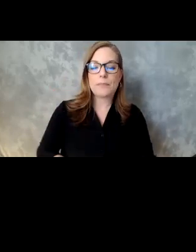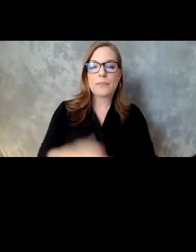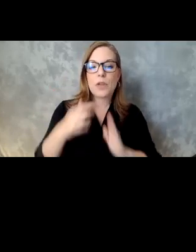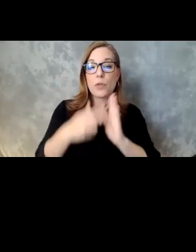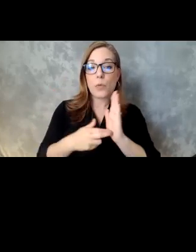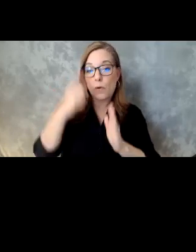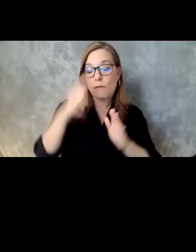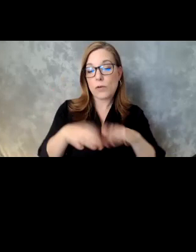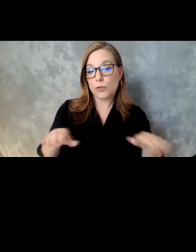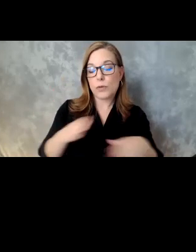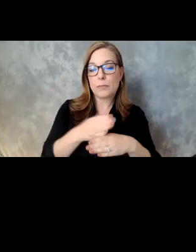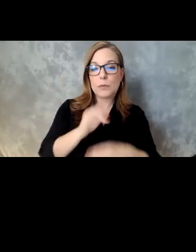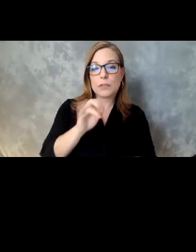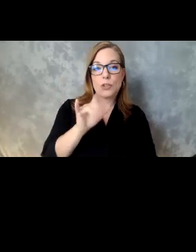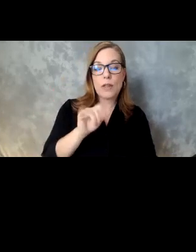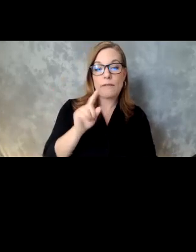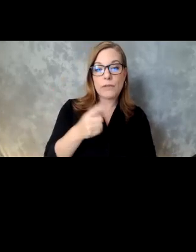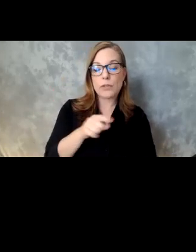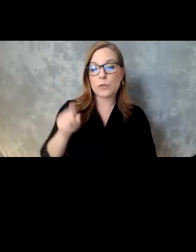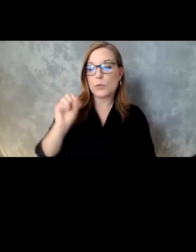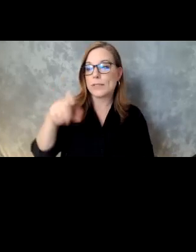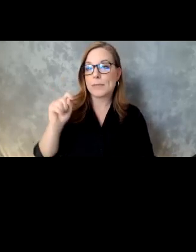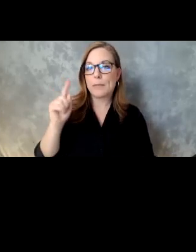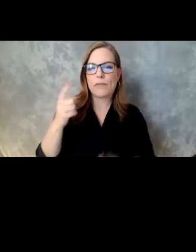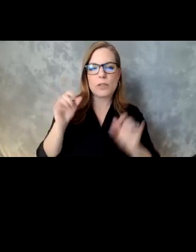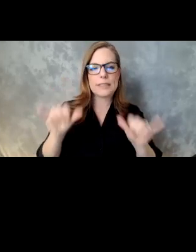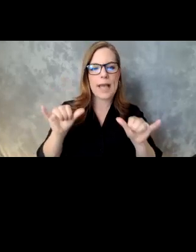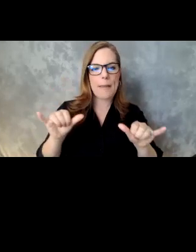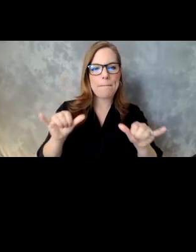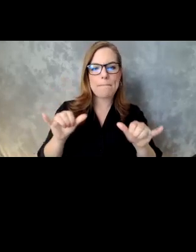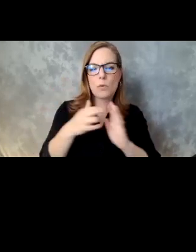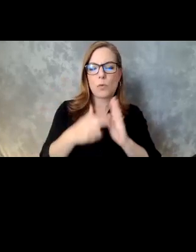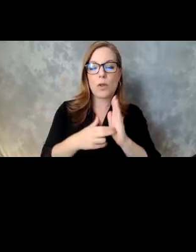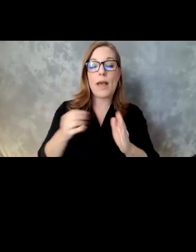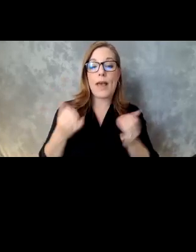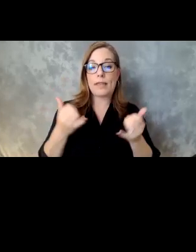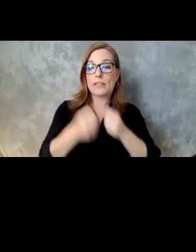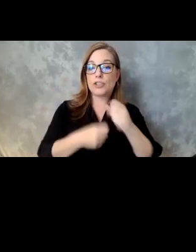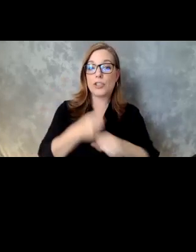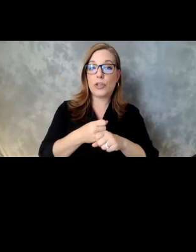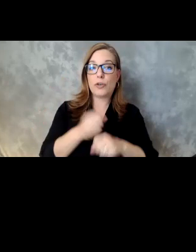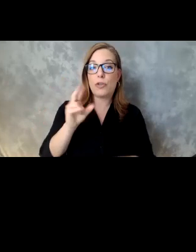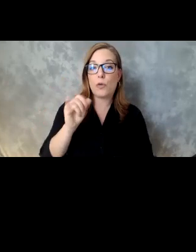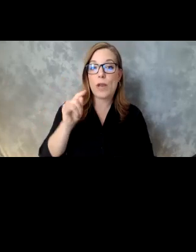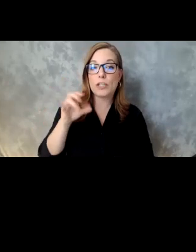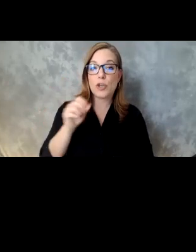July 1 and September 1 remain the same. Also this year ratios are modified to a 1 to 12